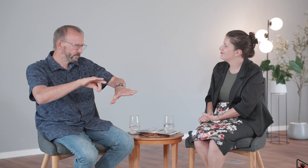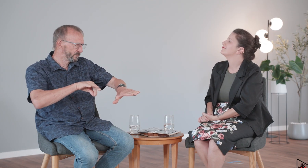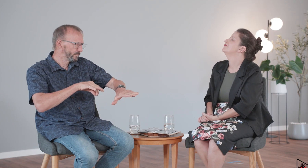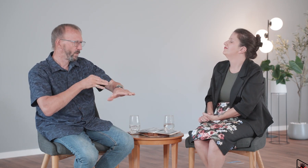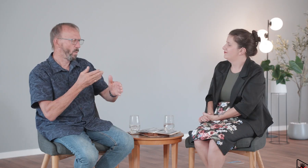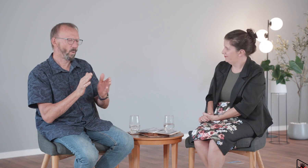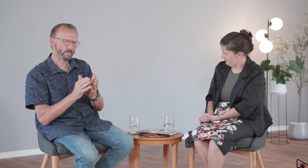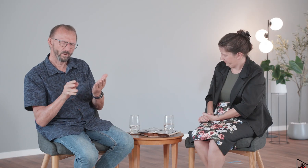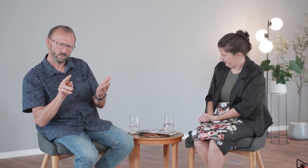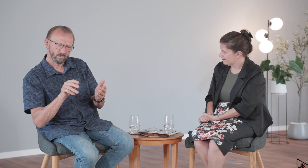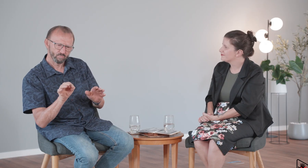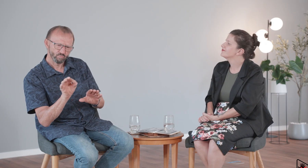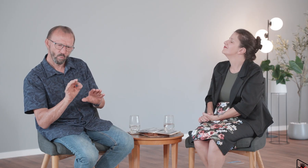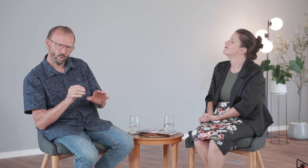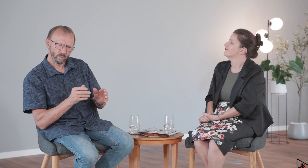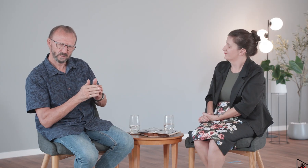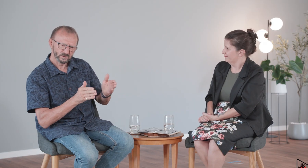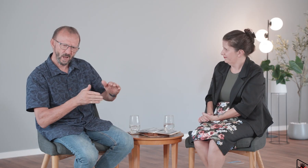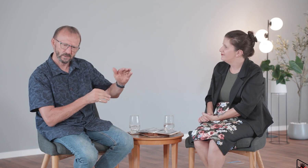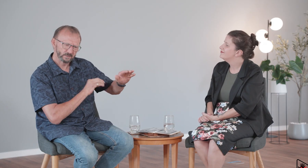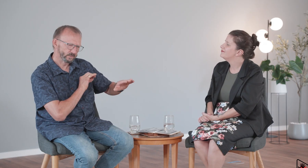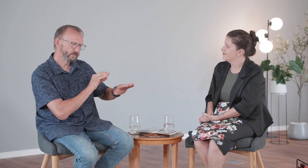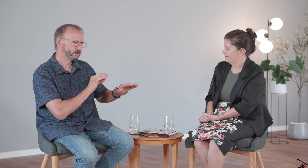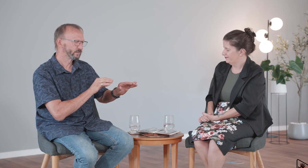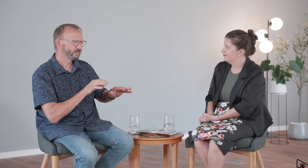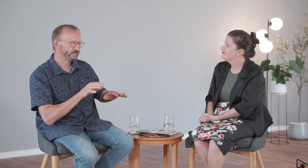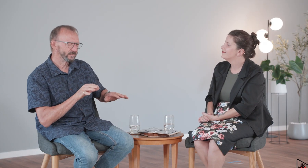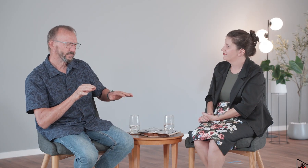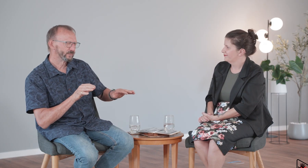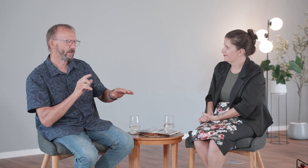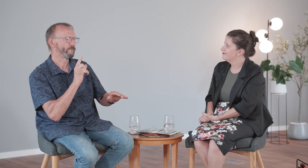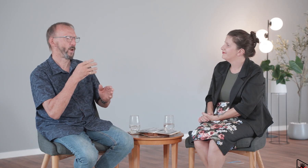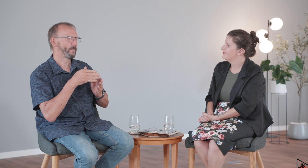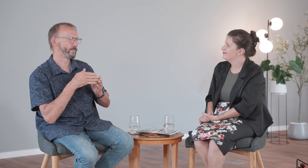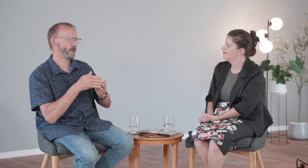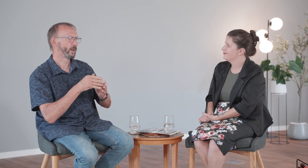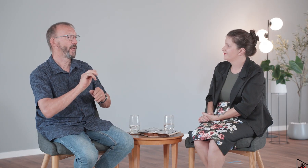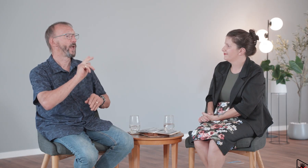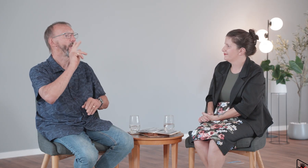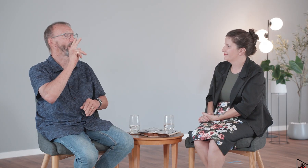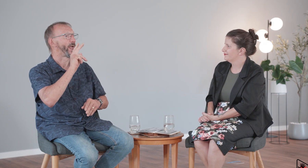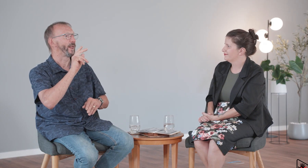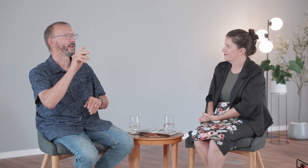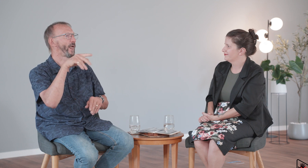able to become familiar with the designs and the processes was quite an achievement. And so going